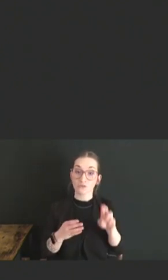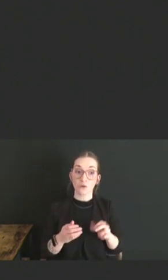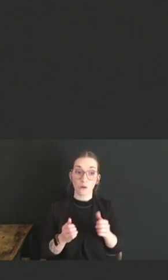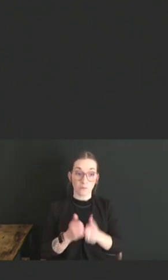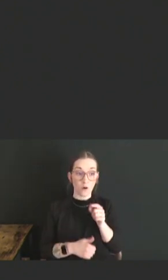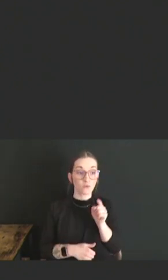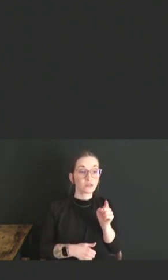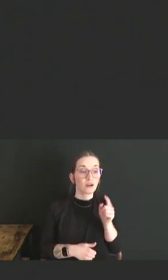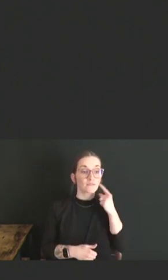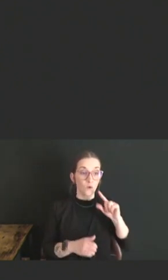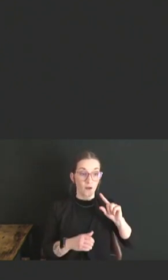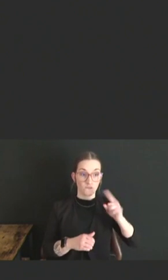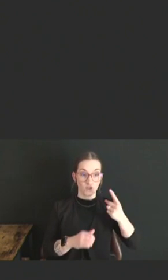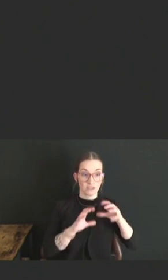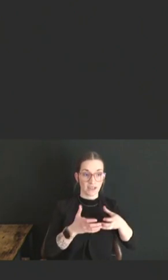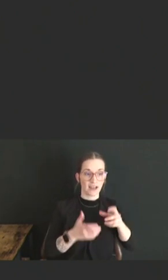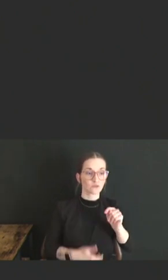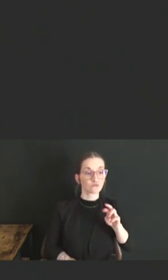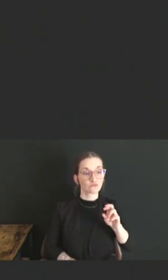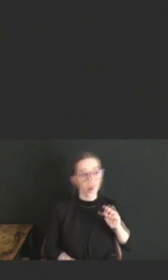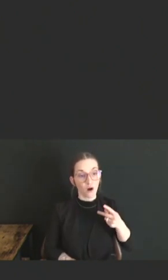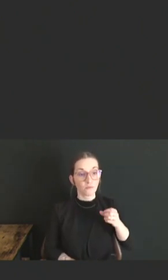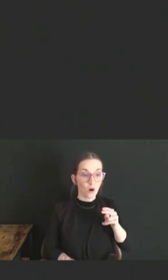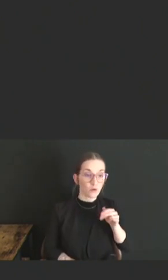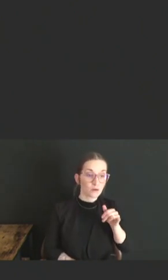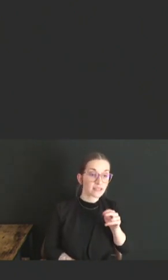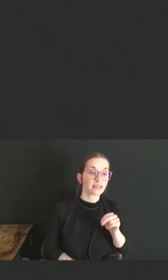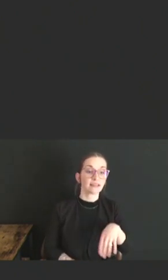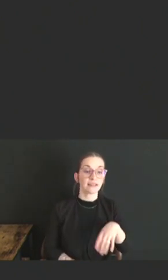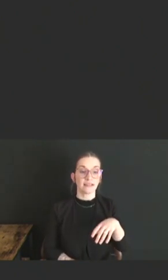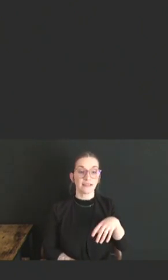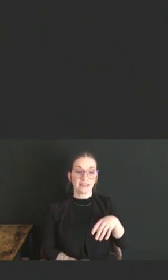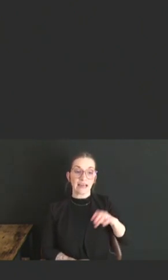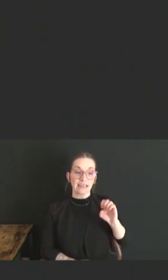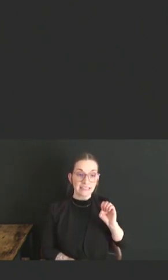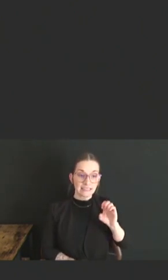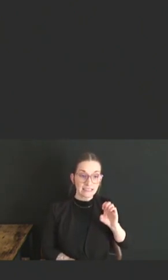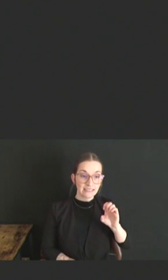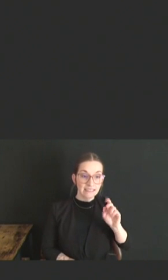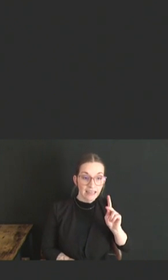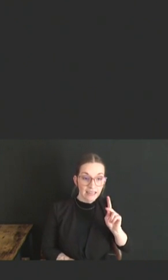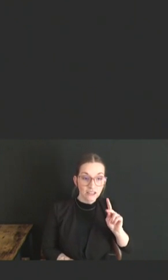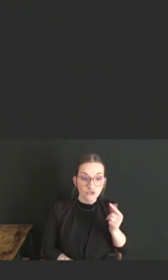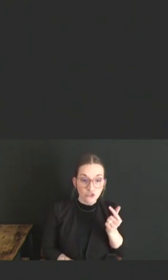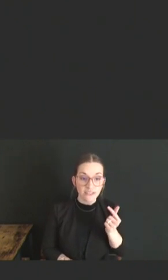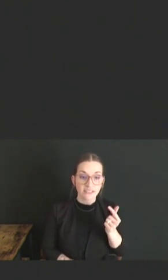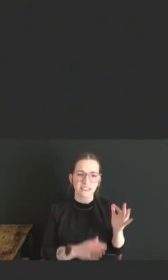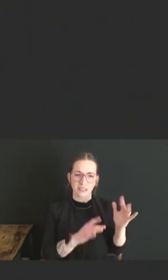echocardiograms, electrocardiogram, exercise stress testing, and ambulatory rhythm monitoring,